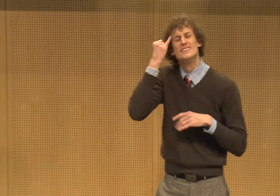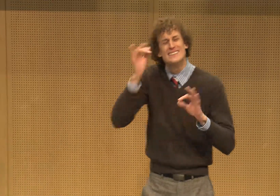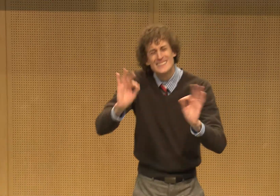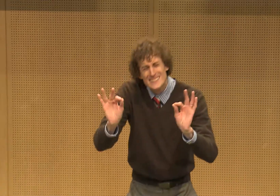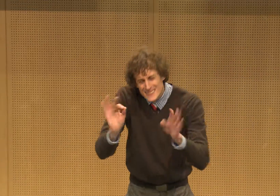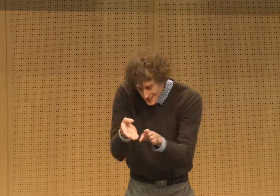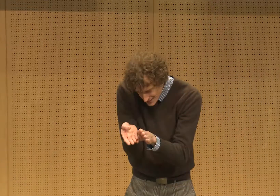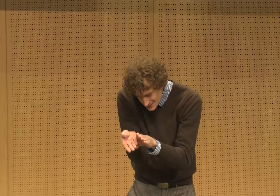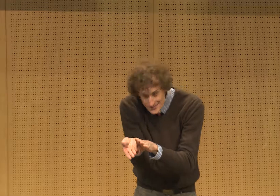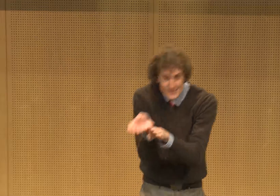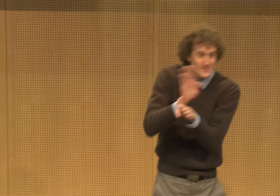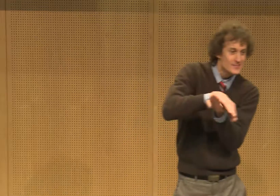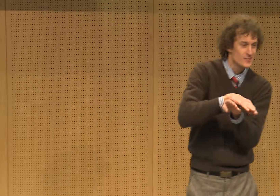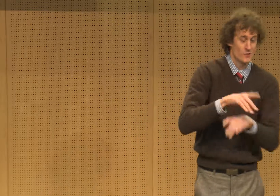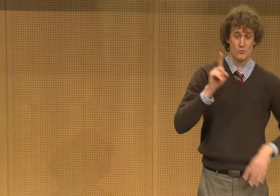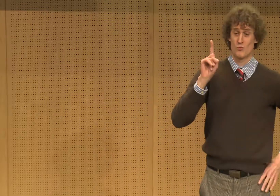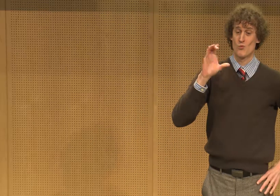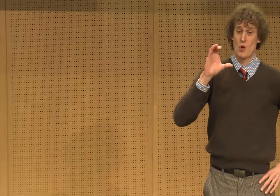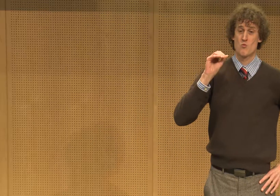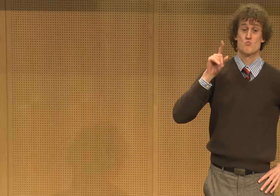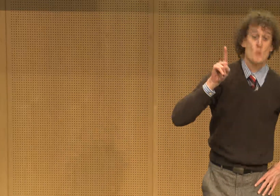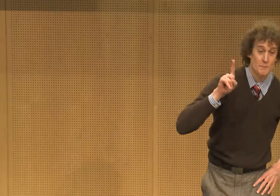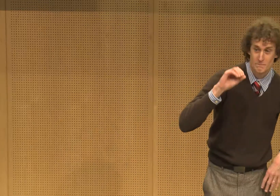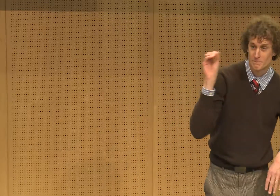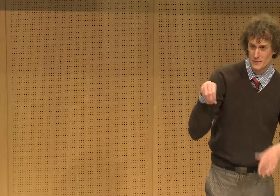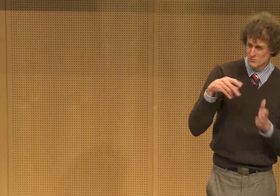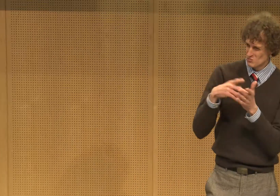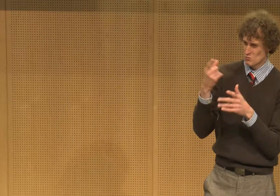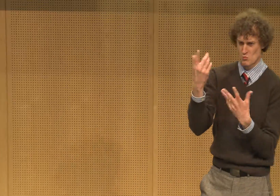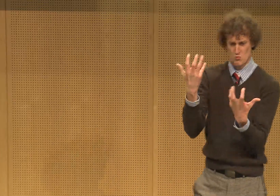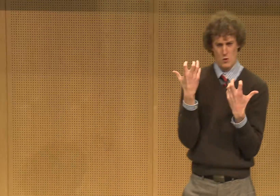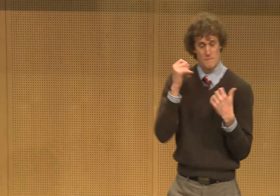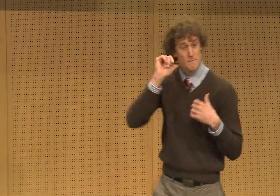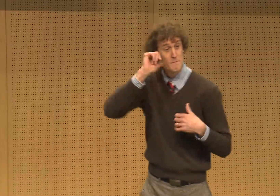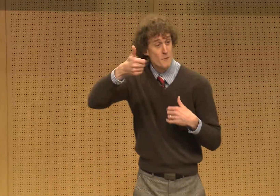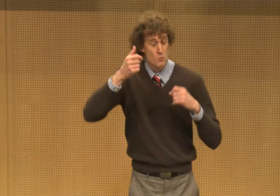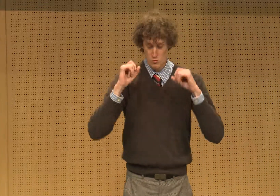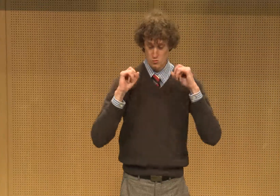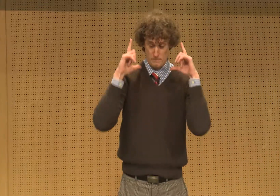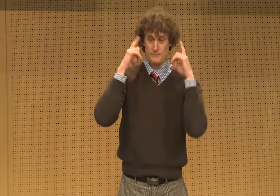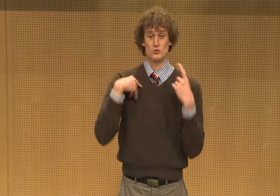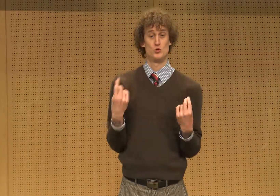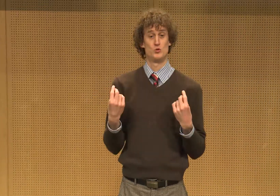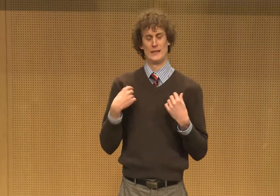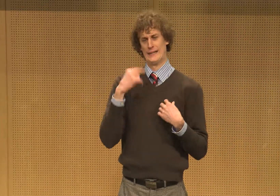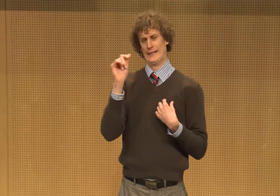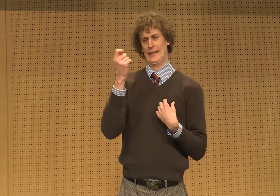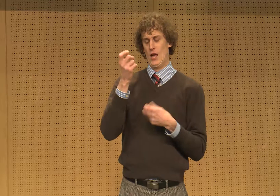you see the very small bit of output, the small return for my efforts.